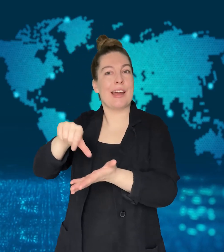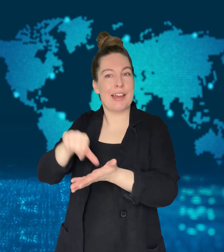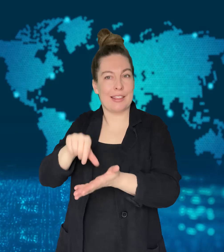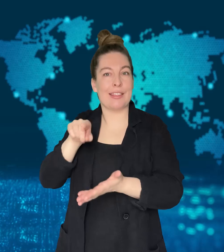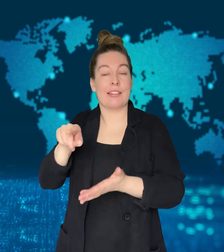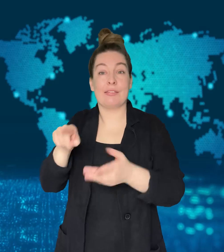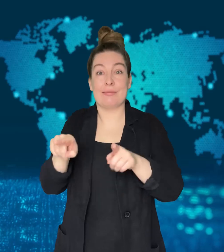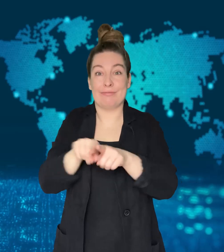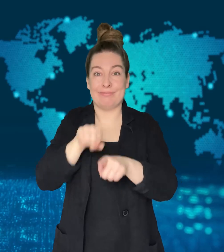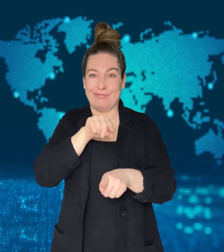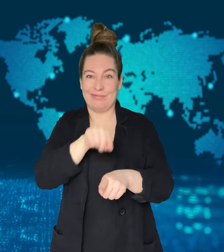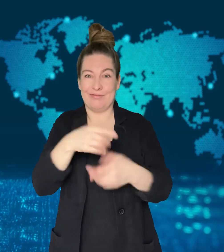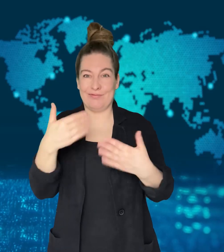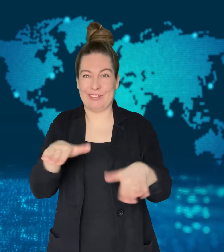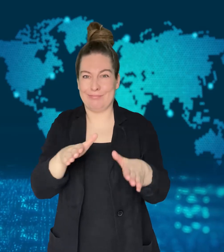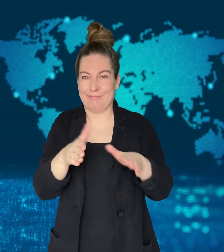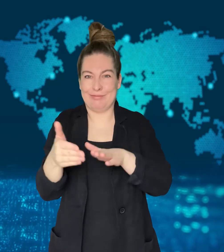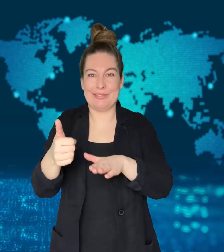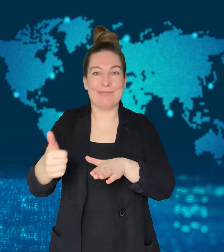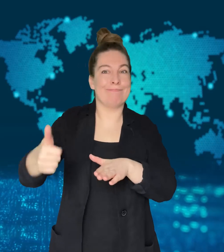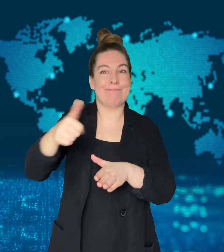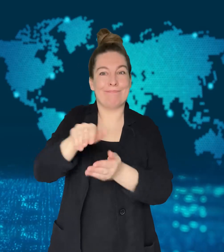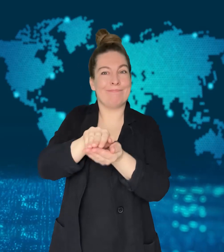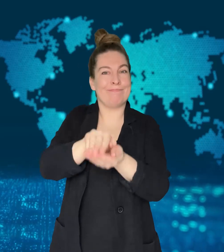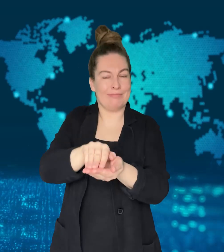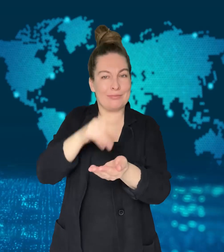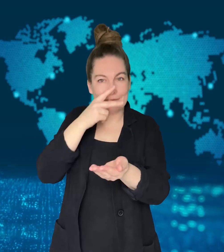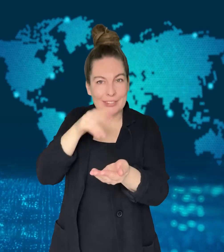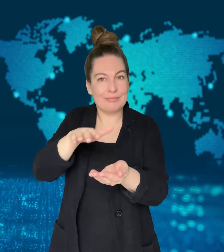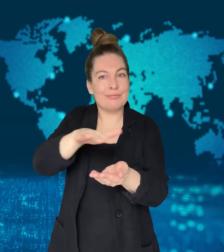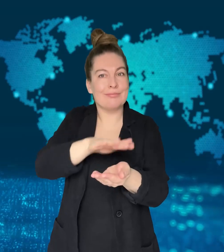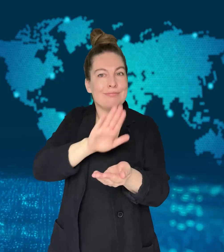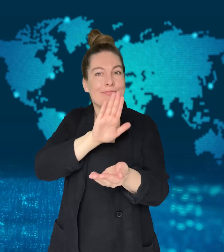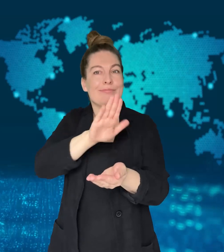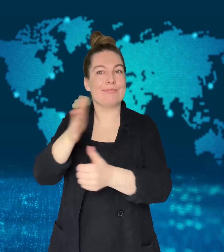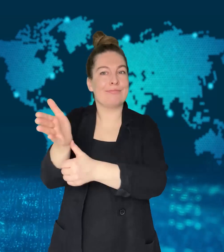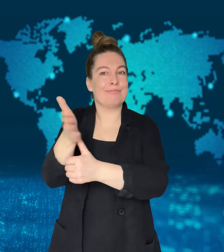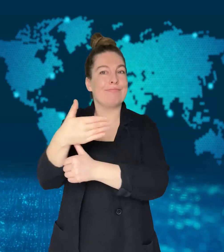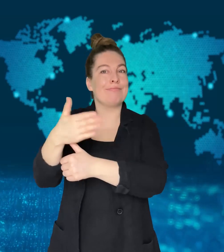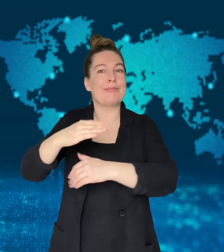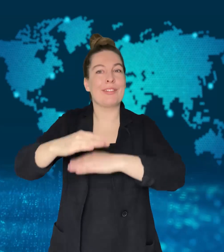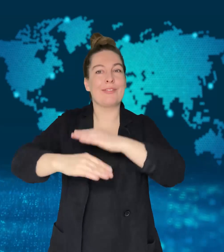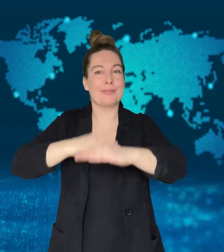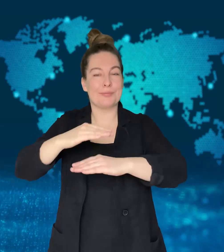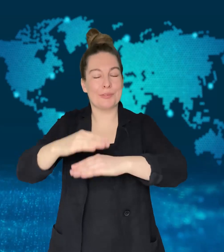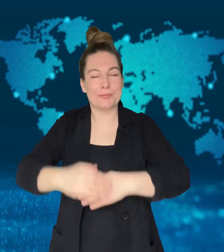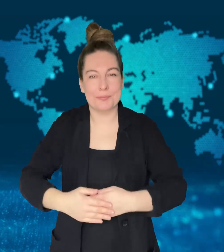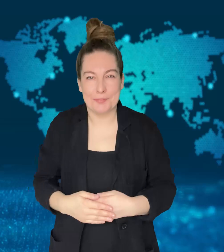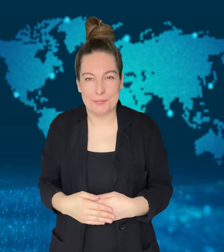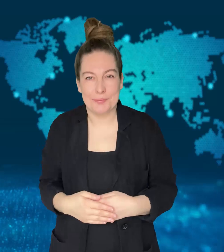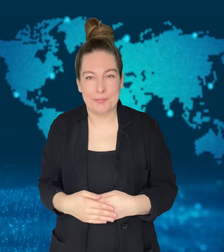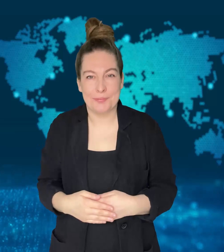Nasrallah's speeches were played for his supporters.